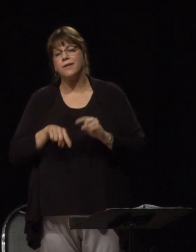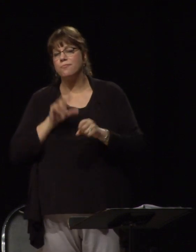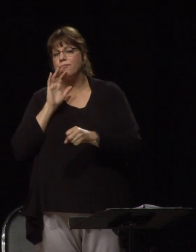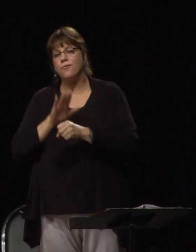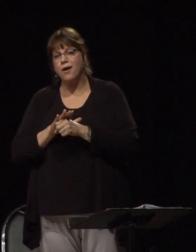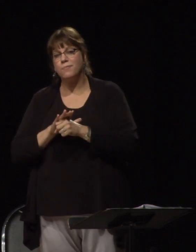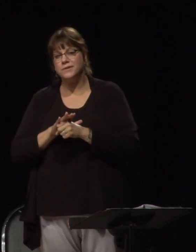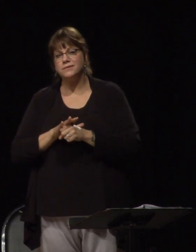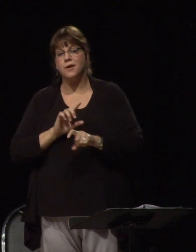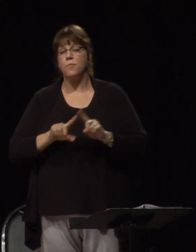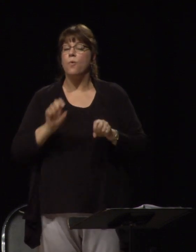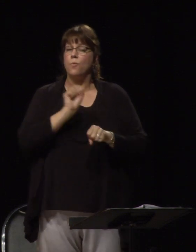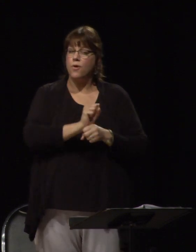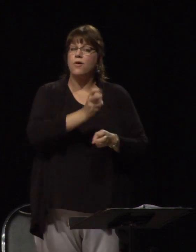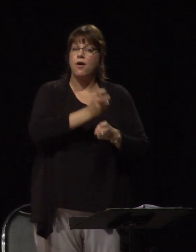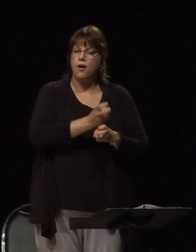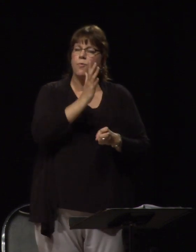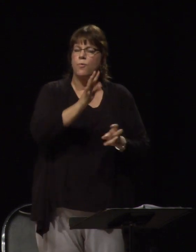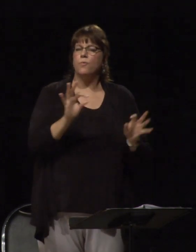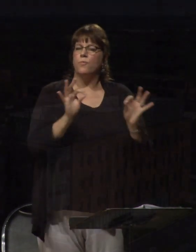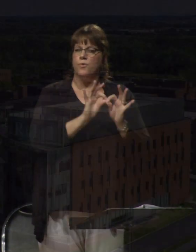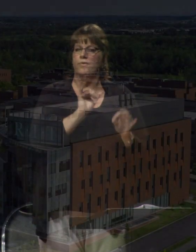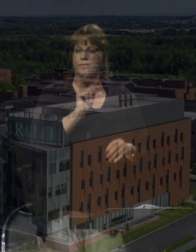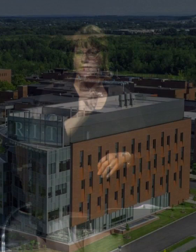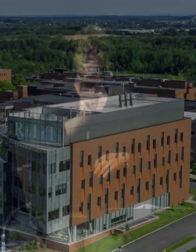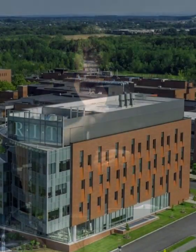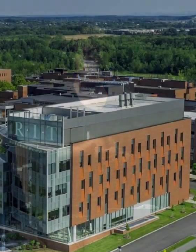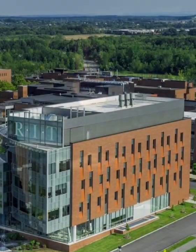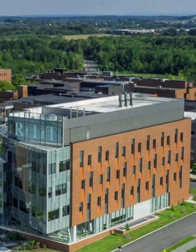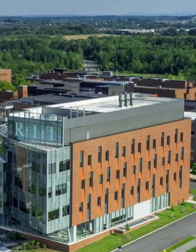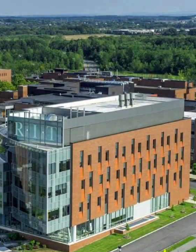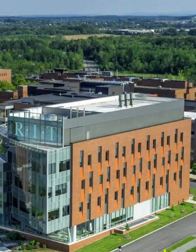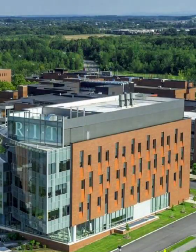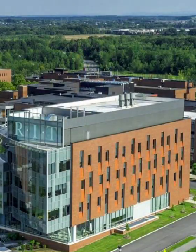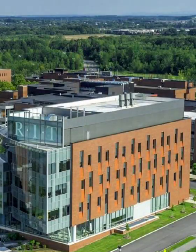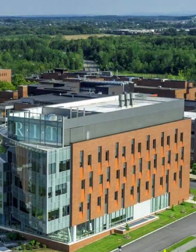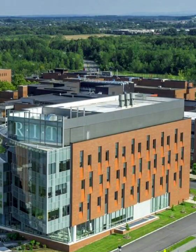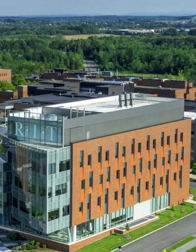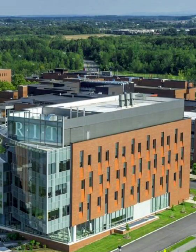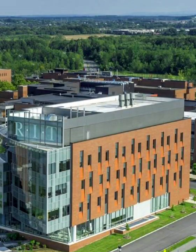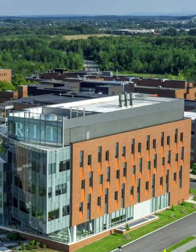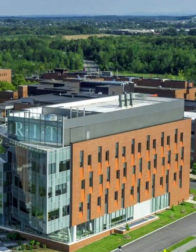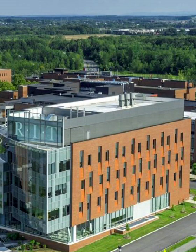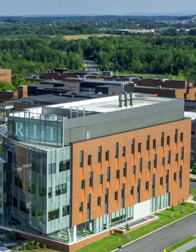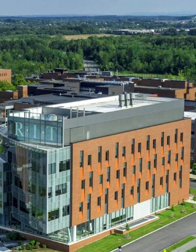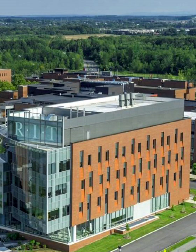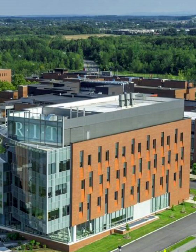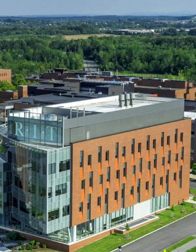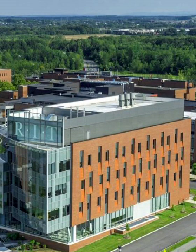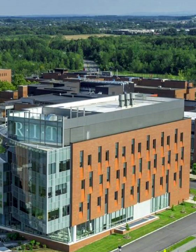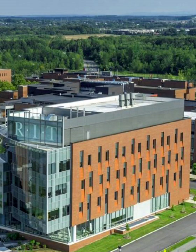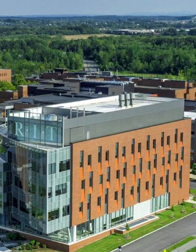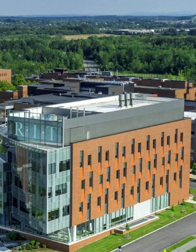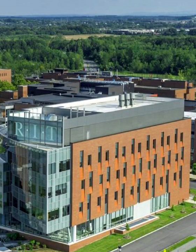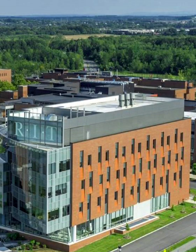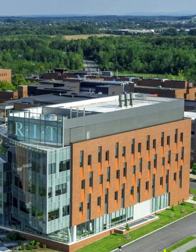WORTH IT. VERY FEW INDIVIDUALS HAVE THE OPPORTUNITY TO PARTICIPATE IN THE KIND OF TRANSFORMATION THAT